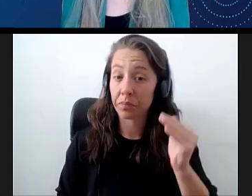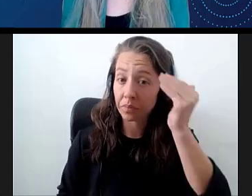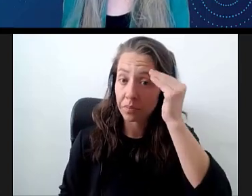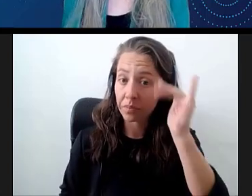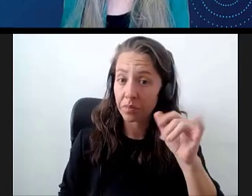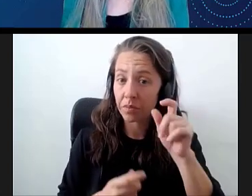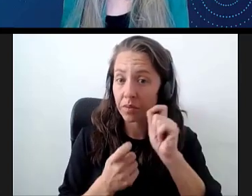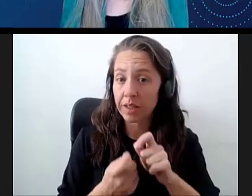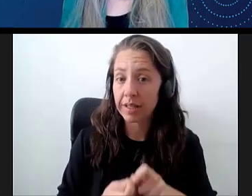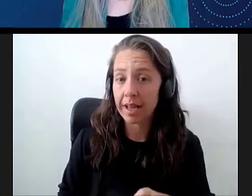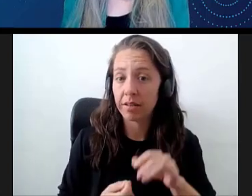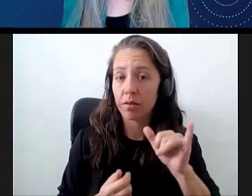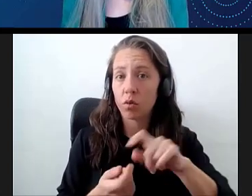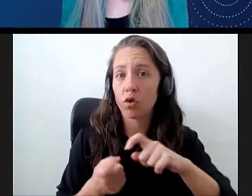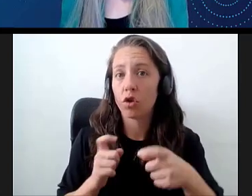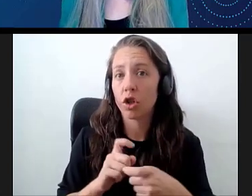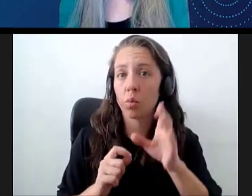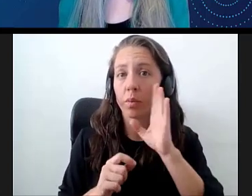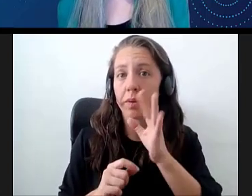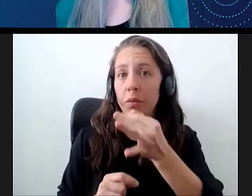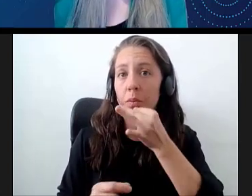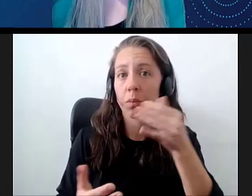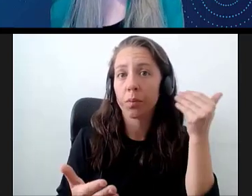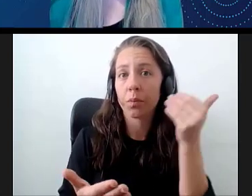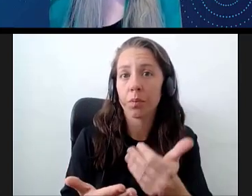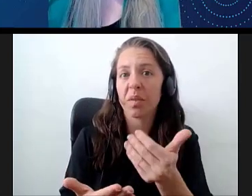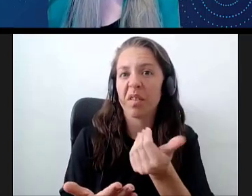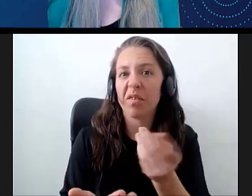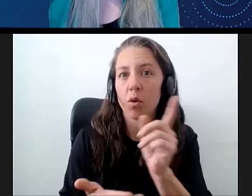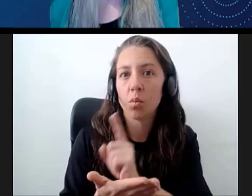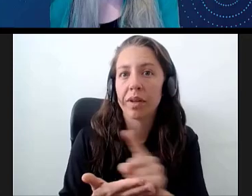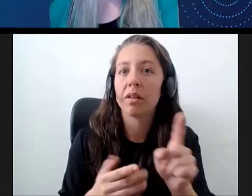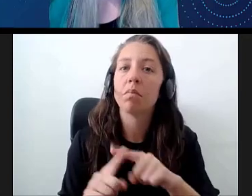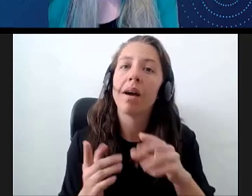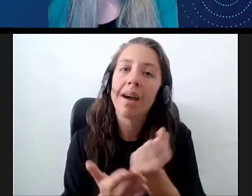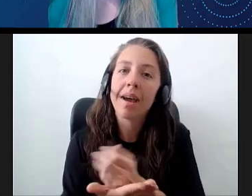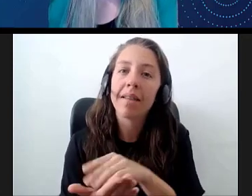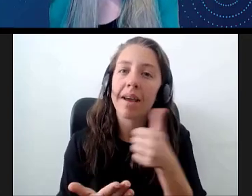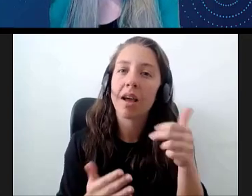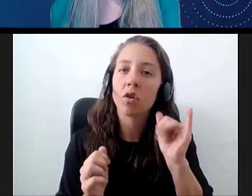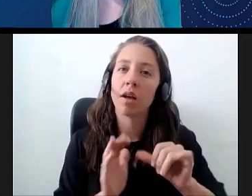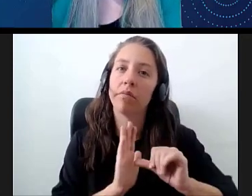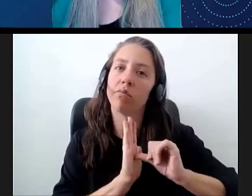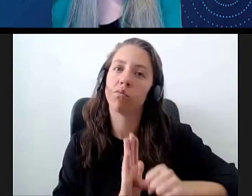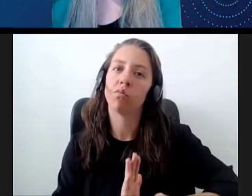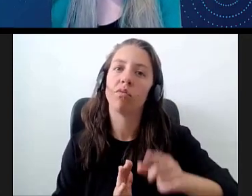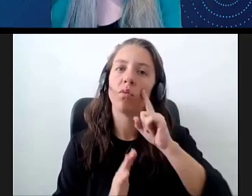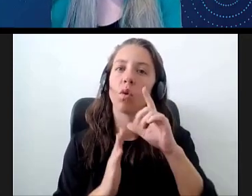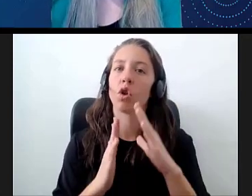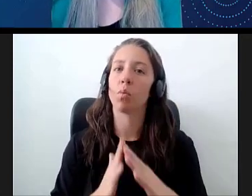are coming in a few weeks, but is there anything else that you can highlight for the community now? Megan Columbus I think it's important